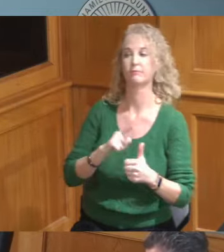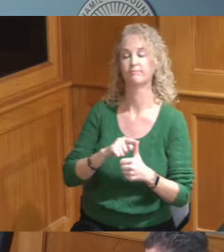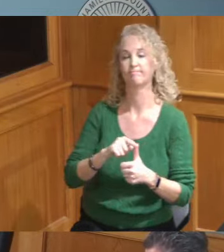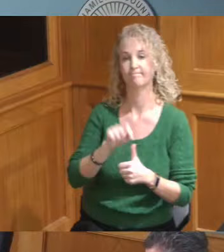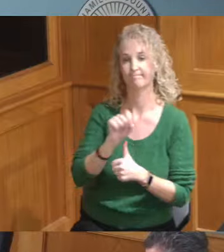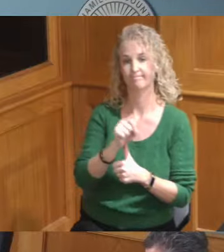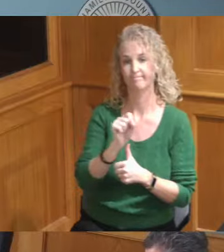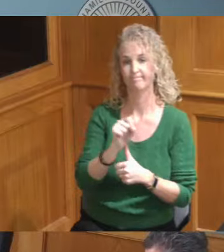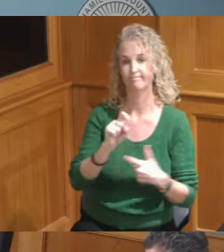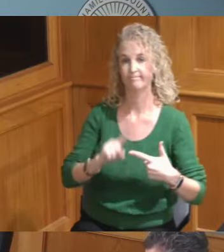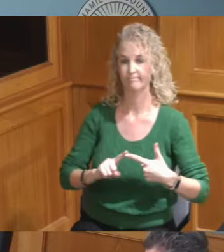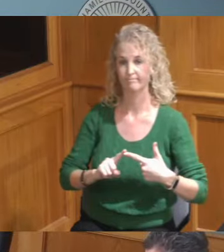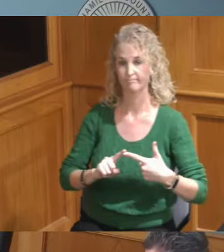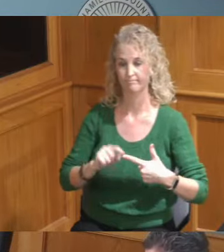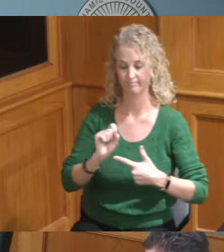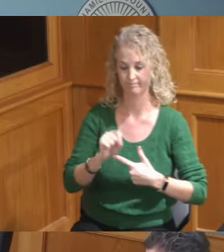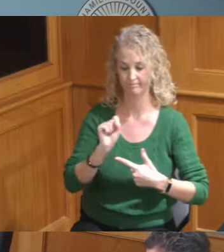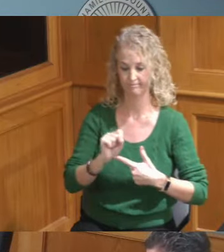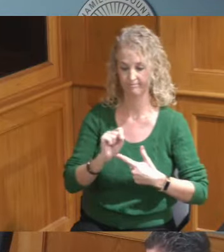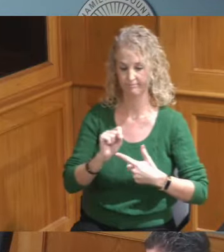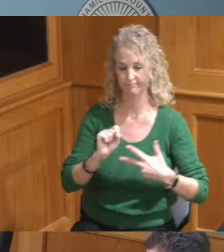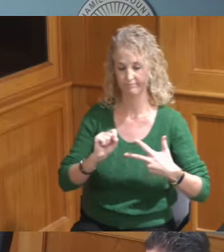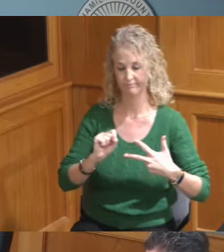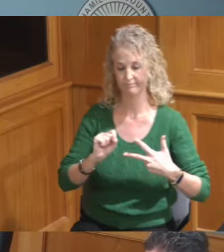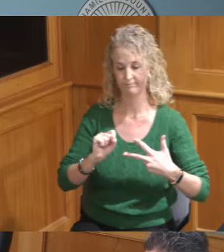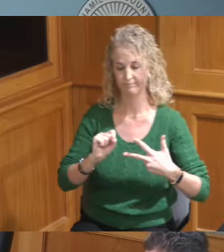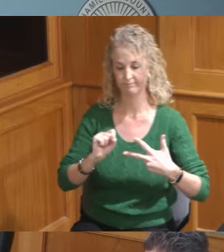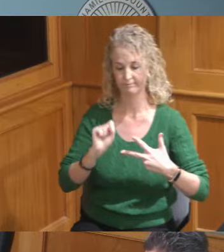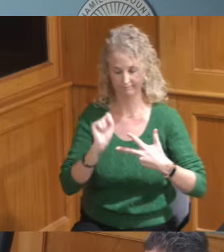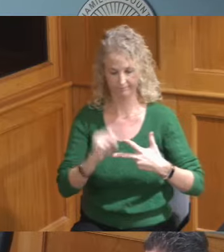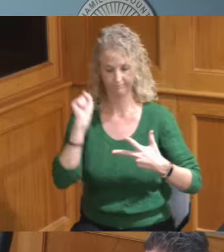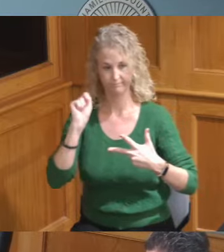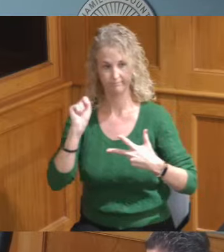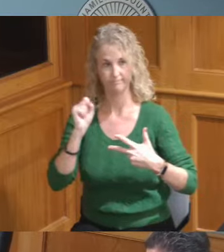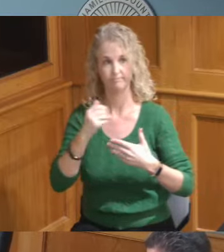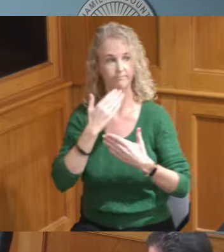Driehaus. Yes. Commissioner Summerow Dumas. Yes. Commissioner Reece. Yes. Thank you, Madam